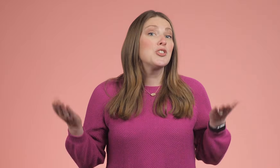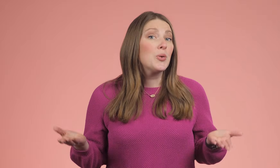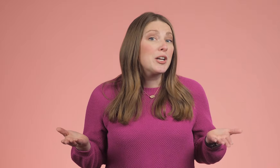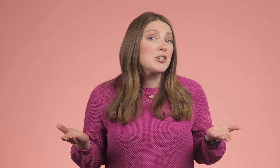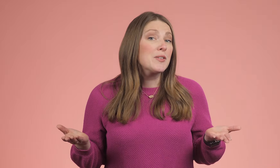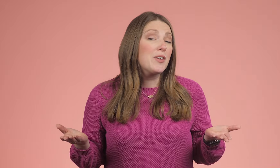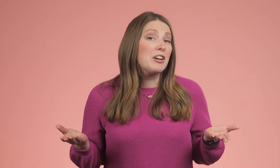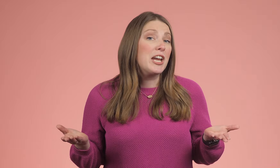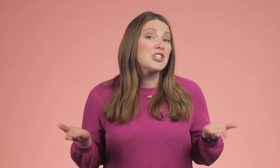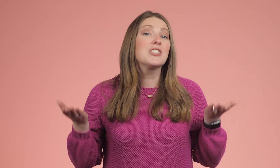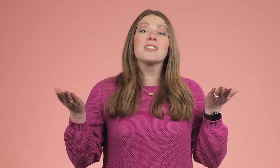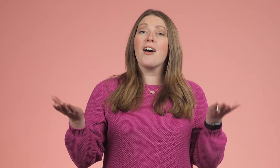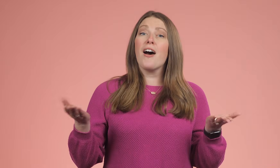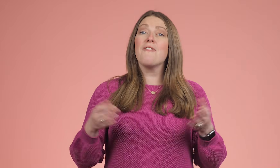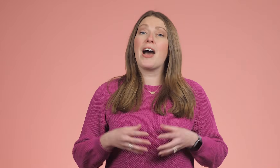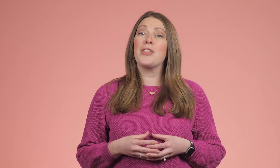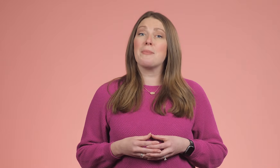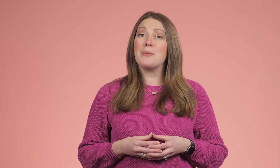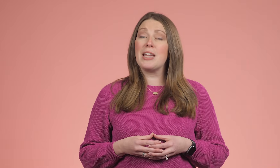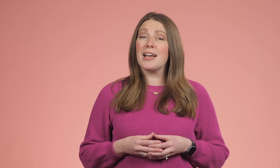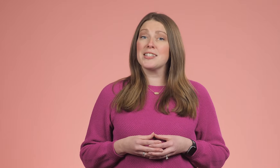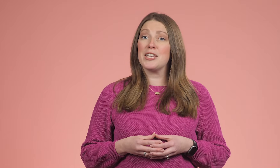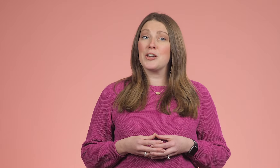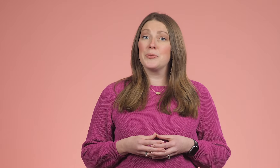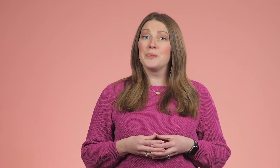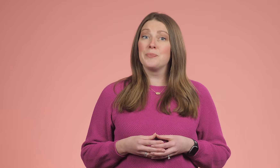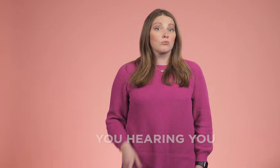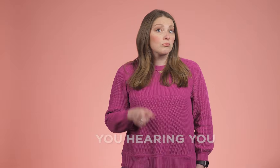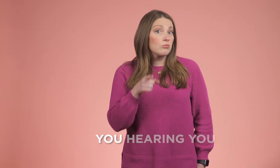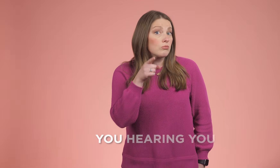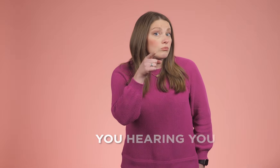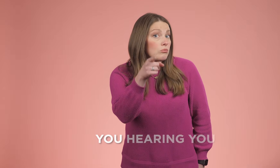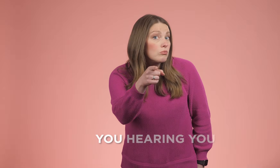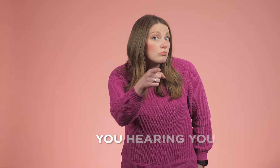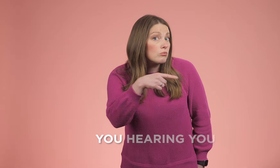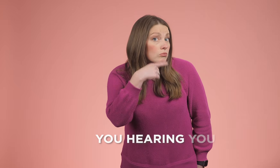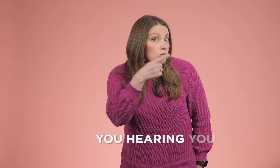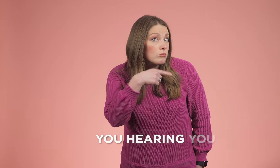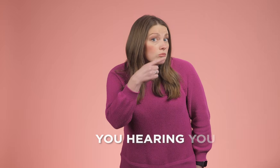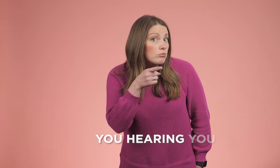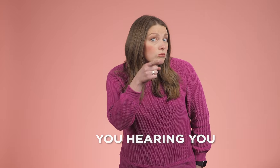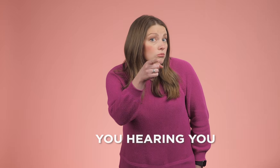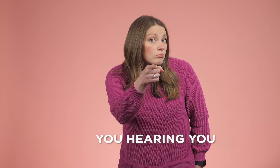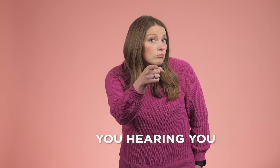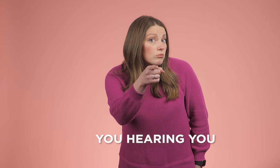So here are some variations of how they might be asking you. You are hearing you?